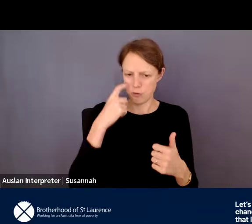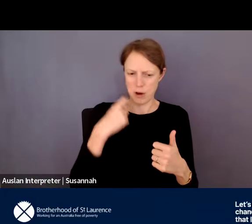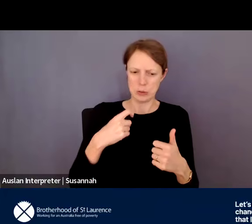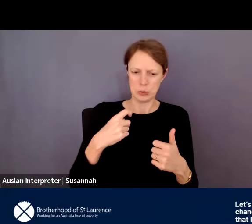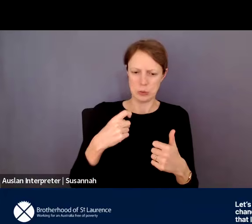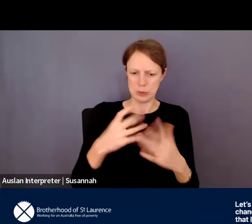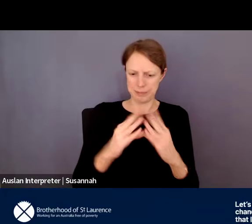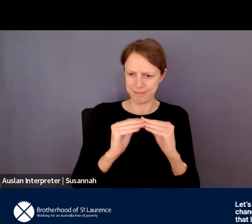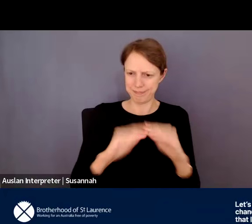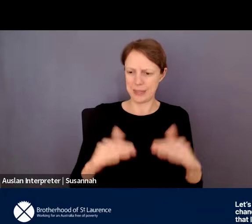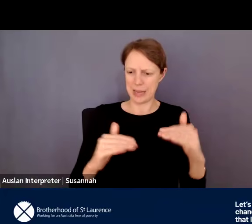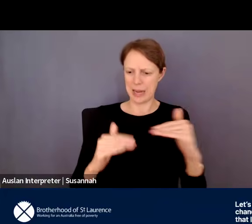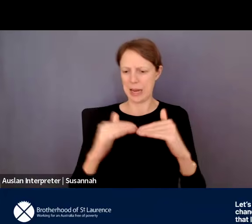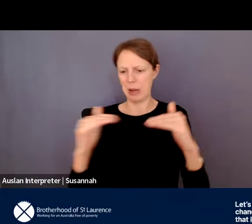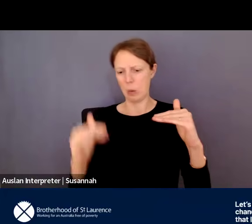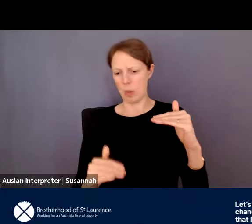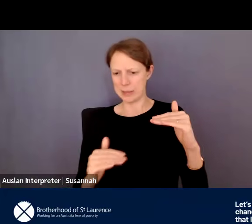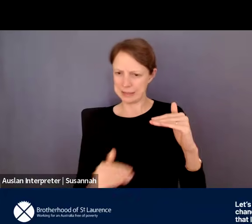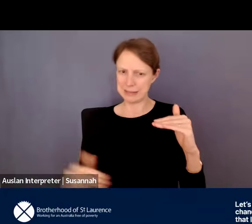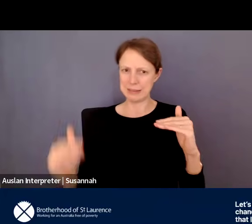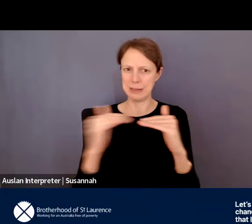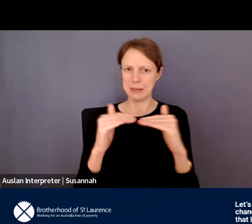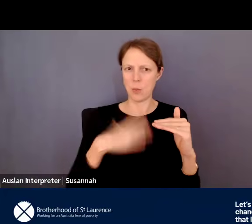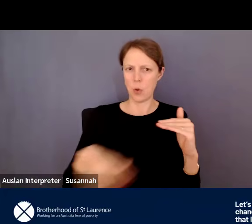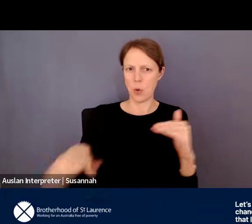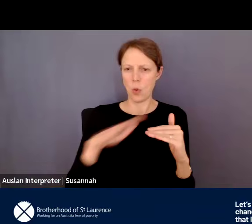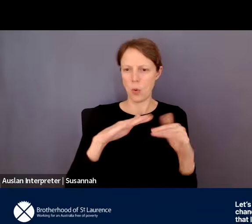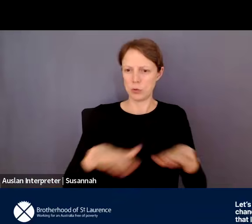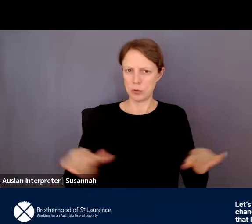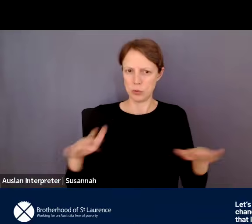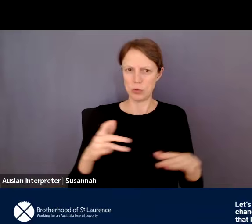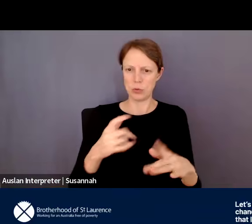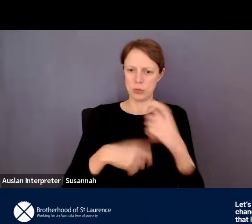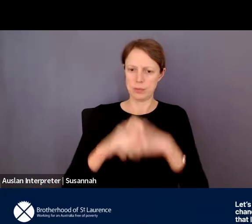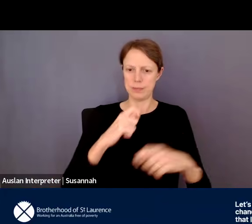so that every child has the opportunity to reach their full potential. Why is it so important that